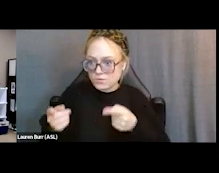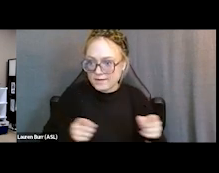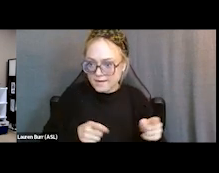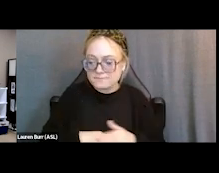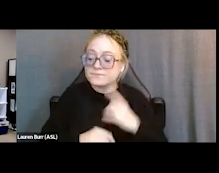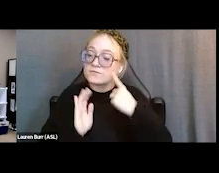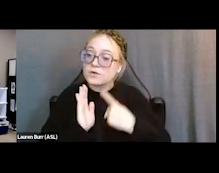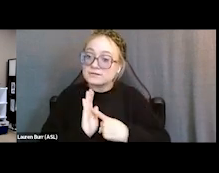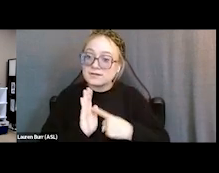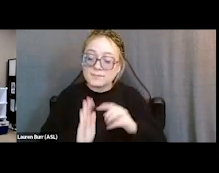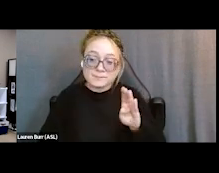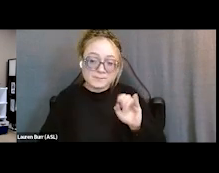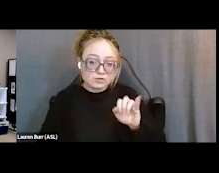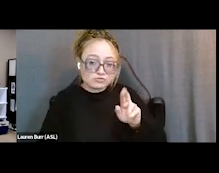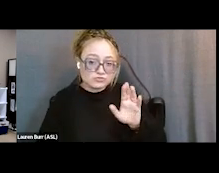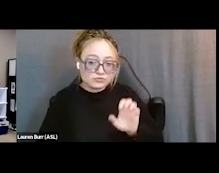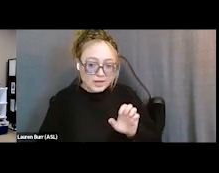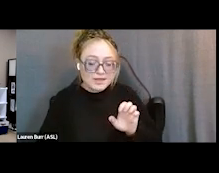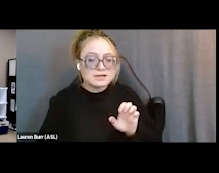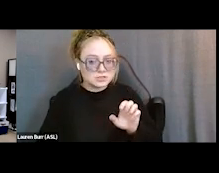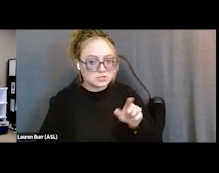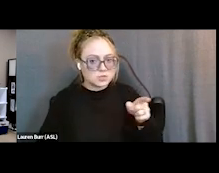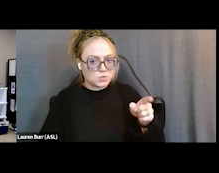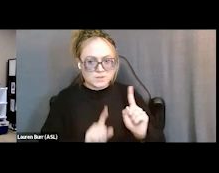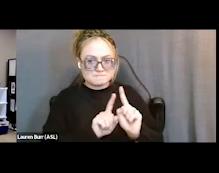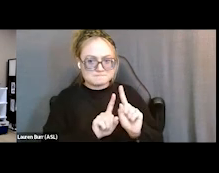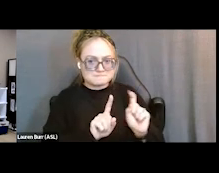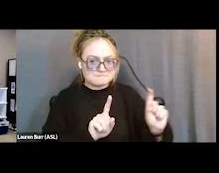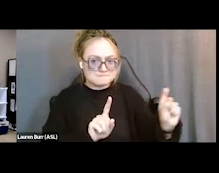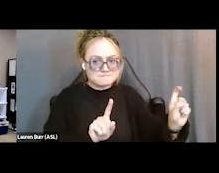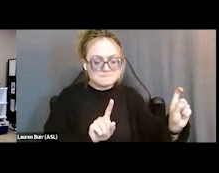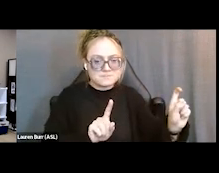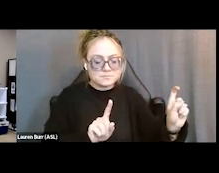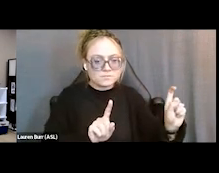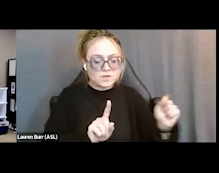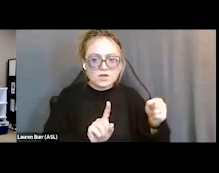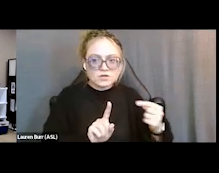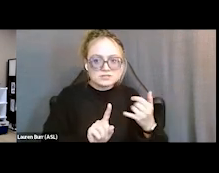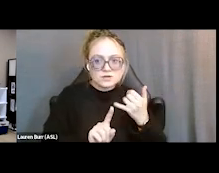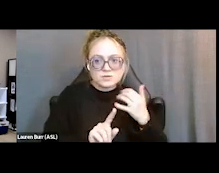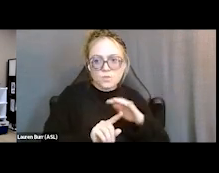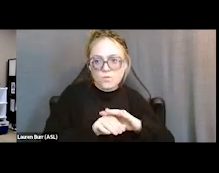to Beatrice, it seemed like she was calling you stupid when you walked away and you heard a voice telling you she was messing with you.